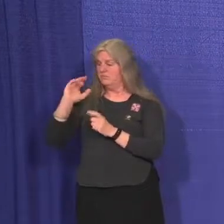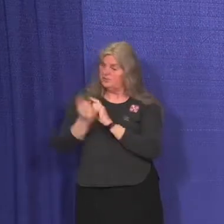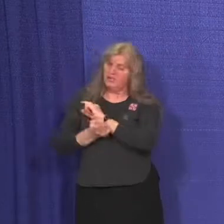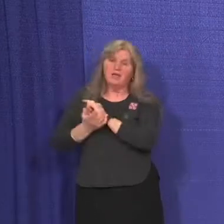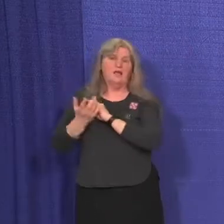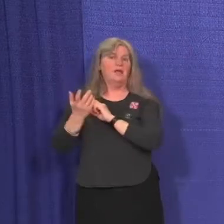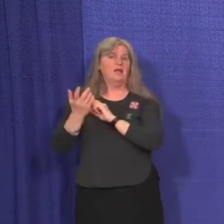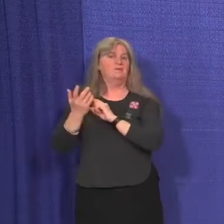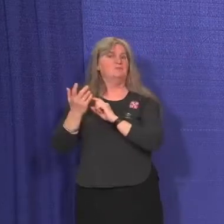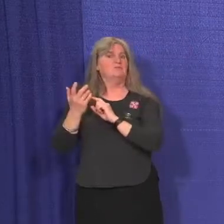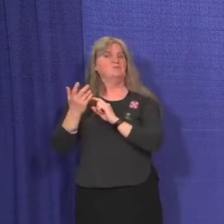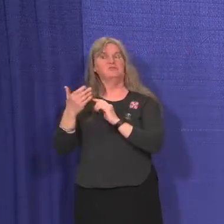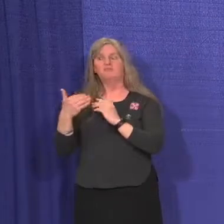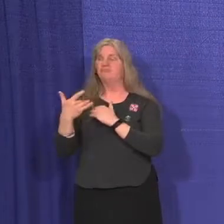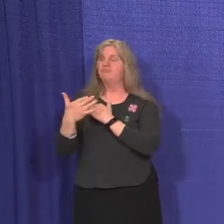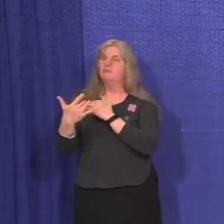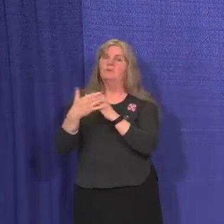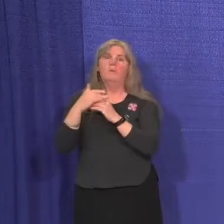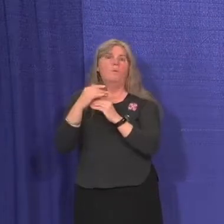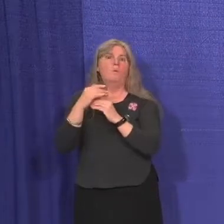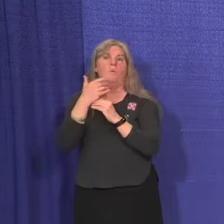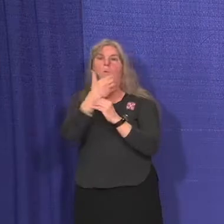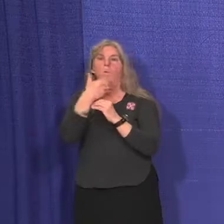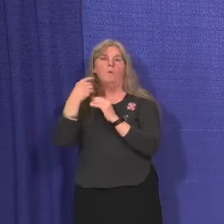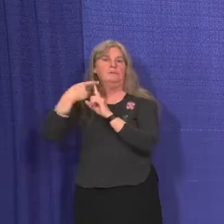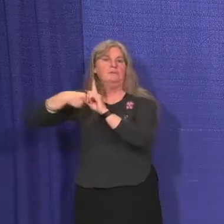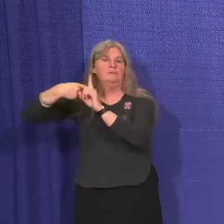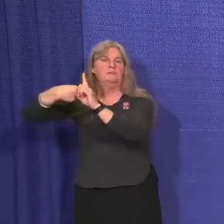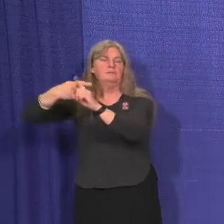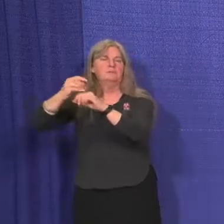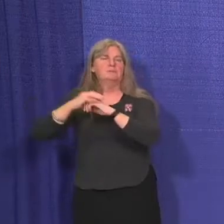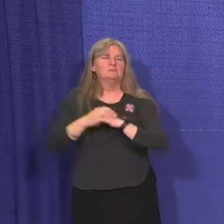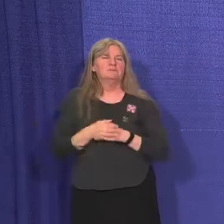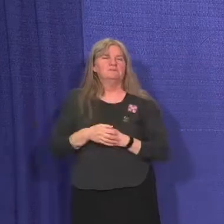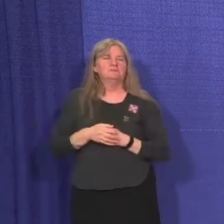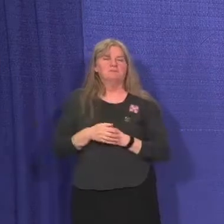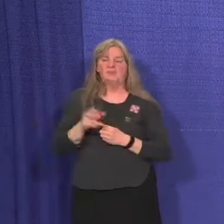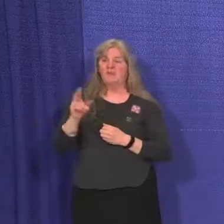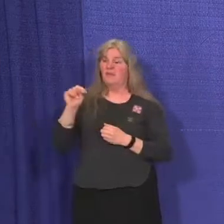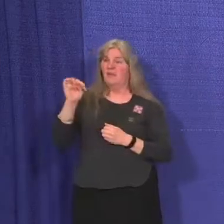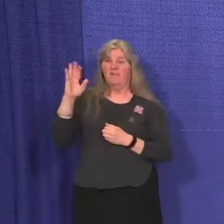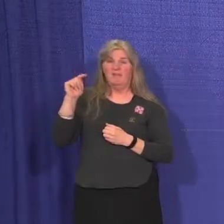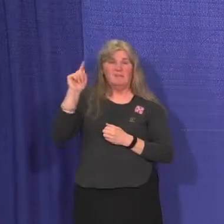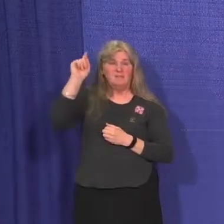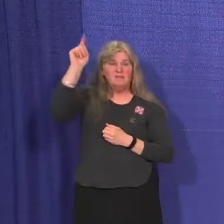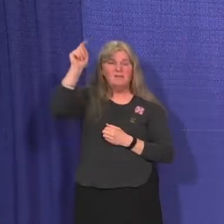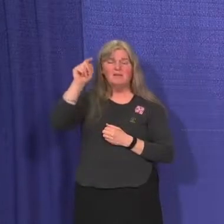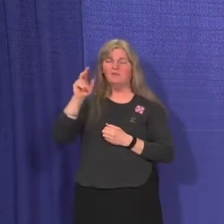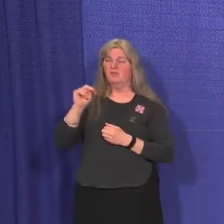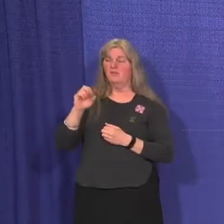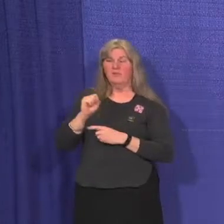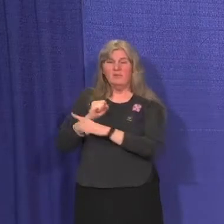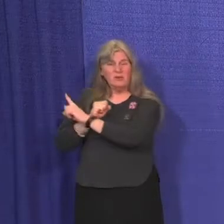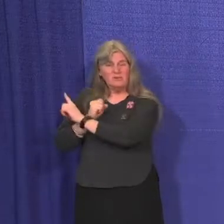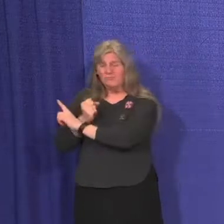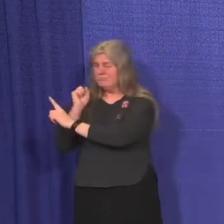Provinces and territories are trying to contain an ongoing COVID-19 search with lockdown